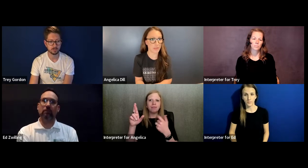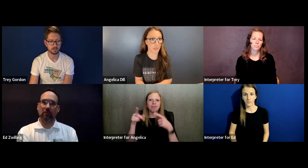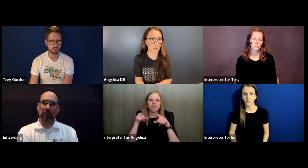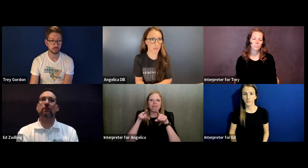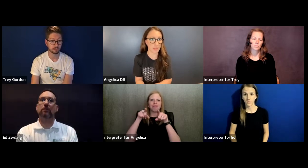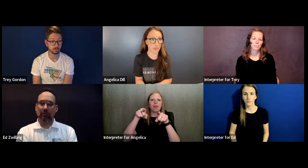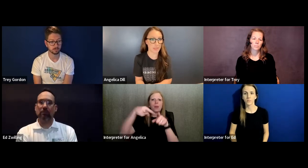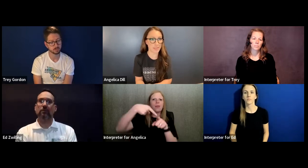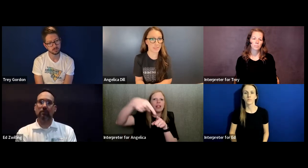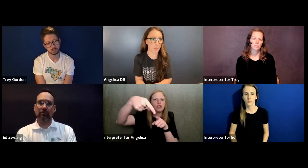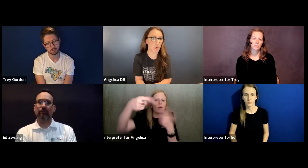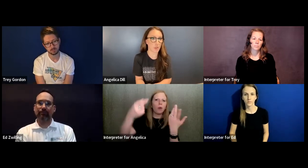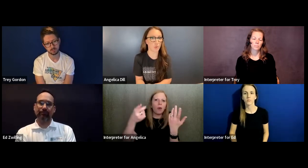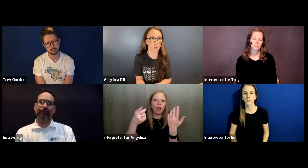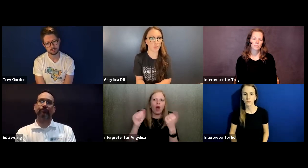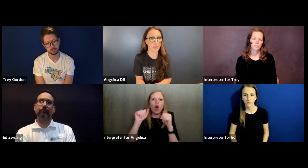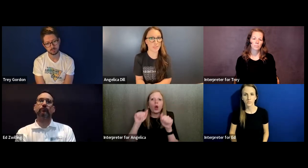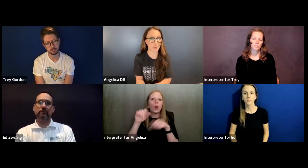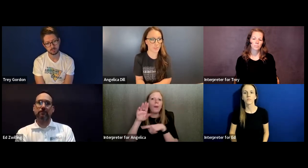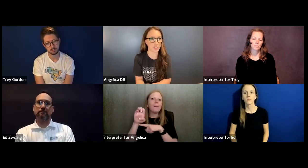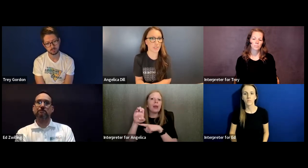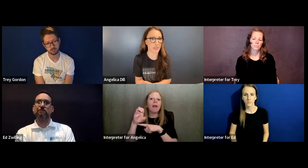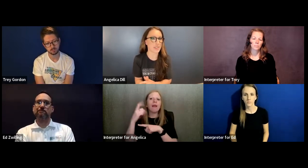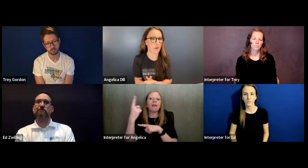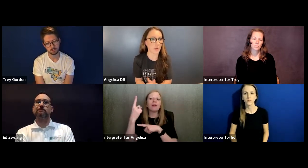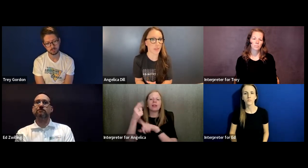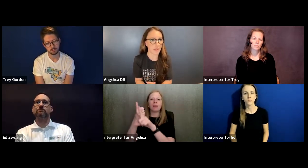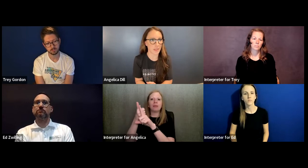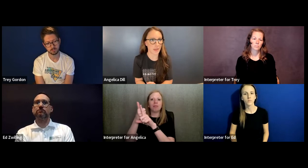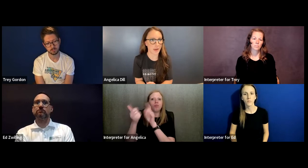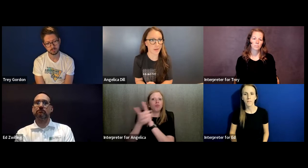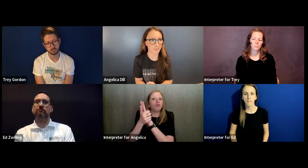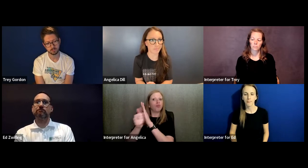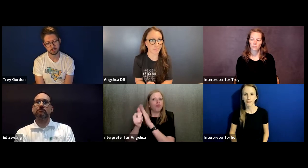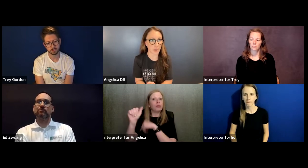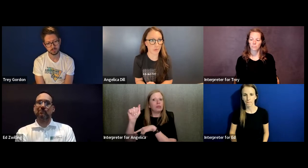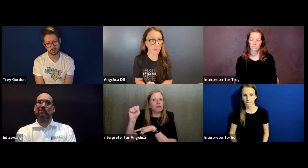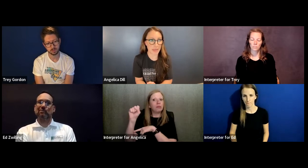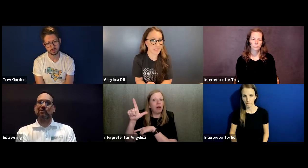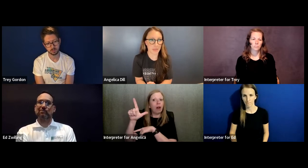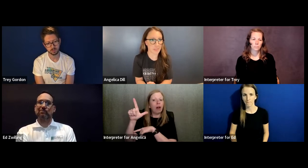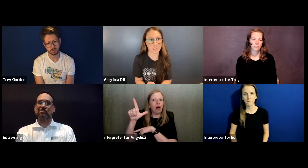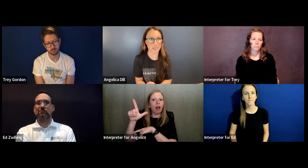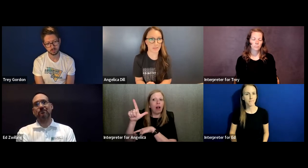you know maybe it is someone who is proficient in asl but um you know has some expertise that